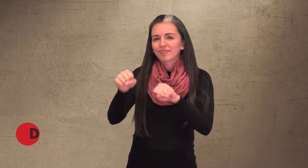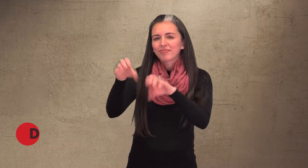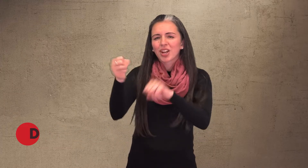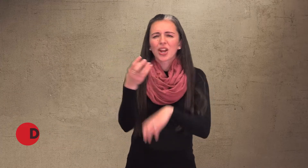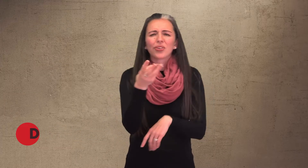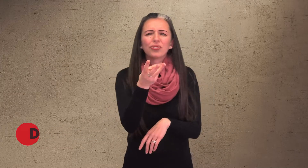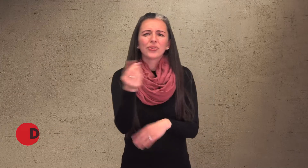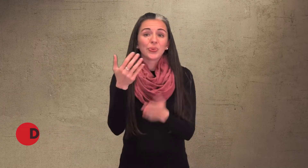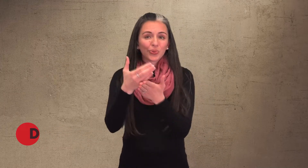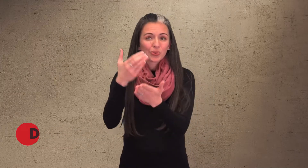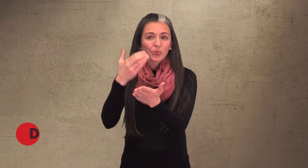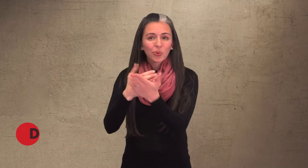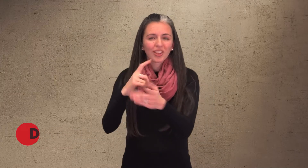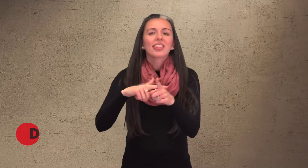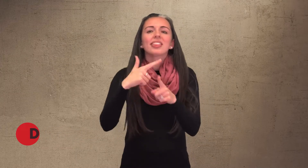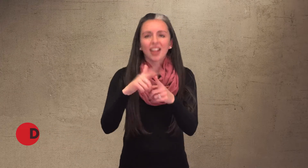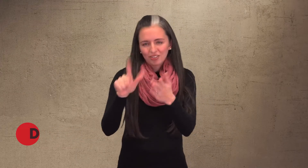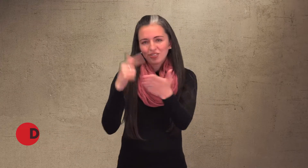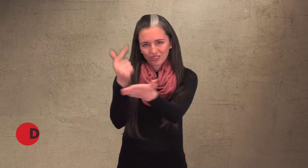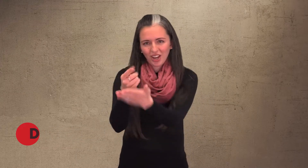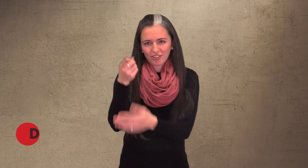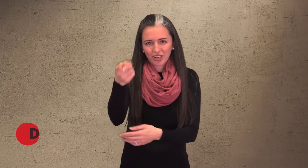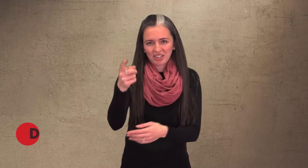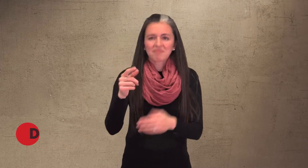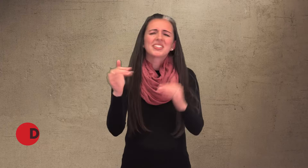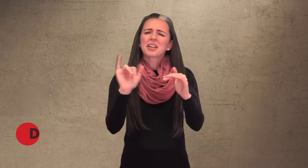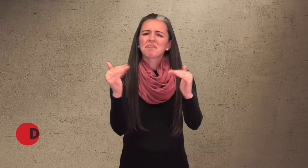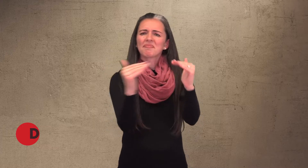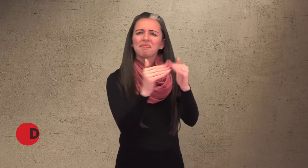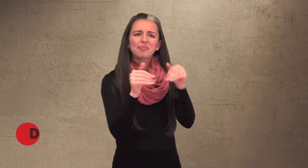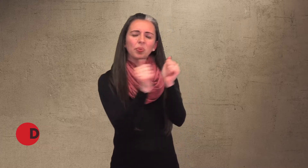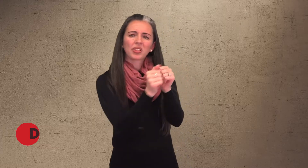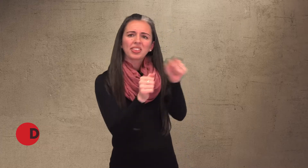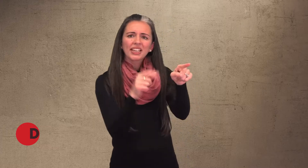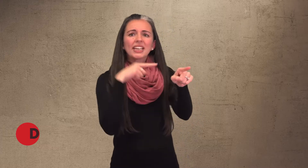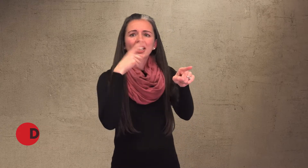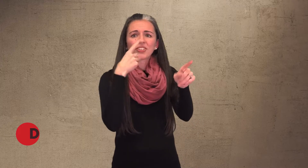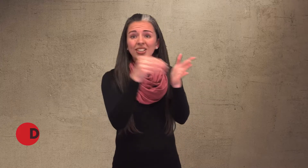students had to take a few courses to graduate just like hearing students.